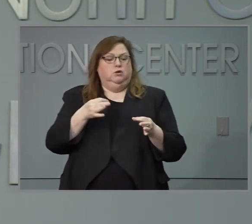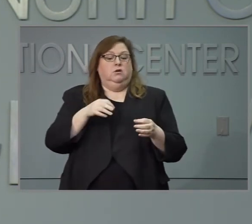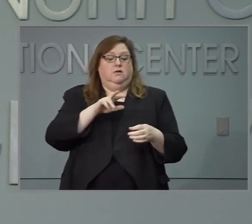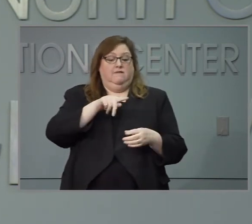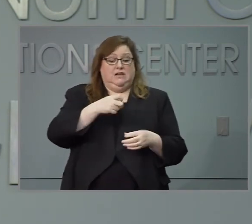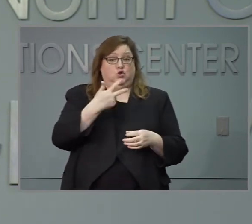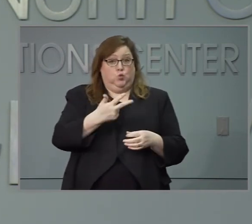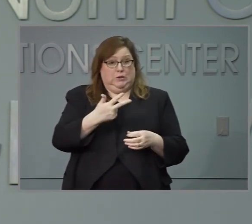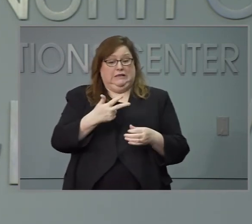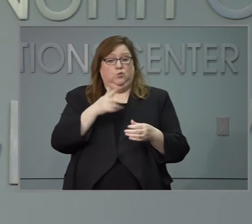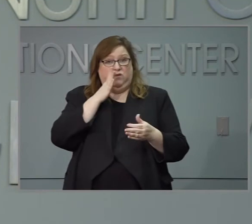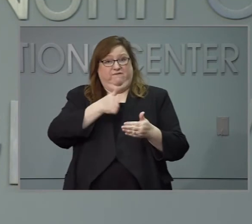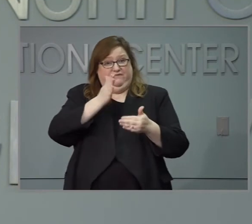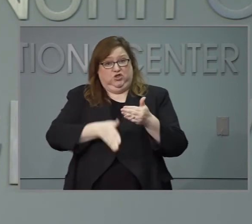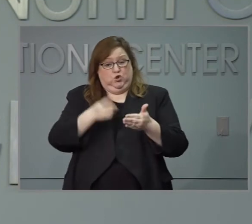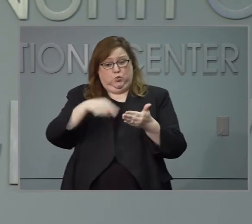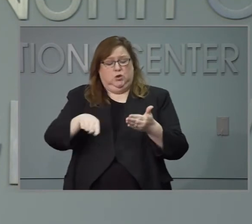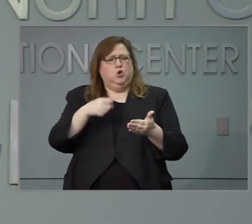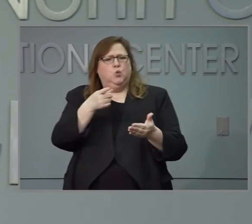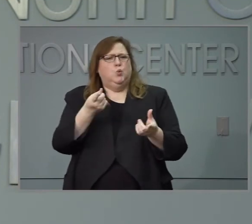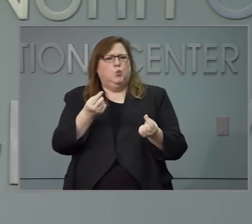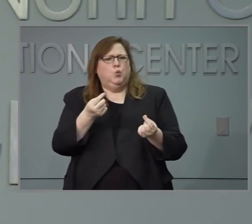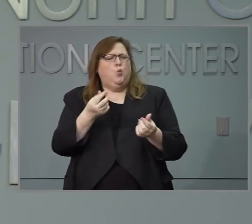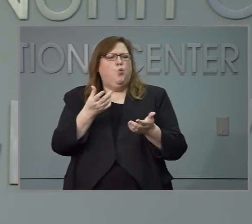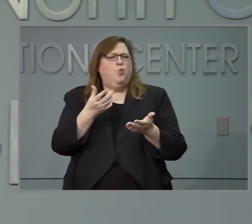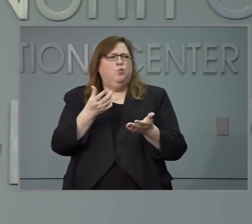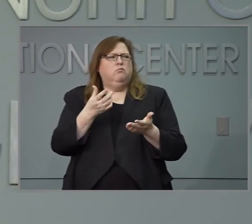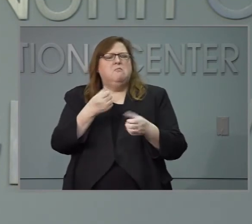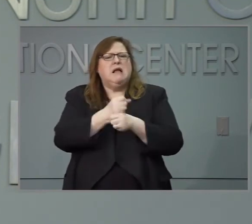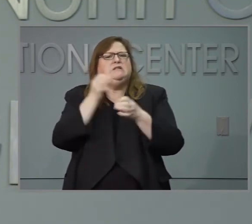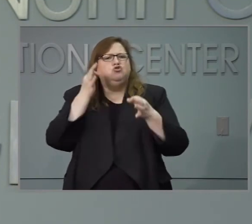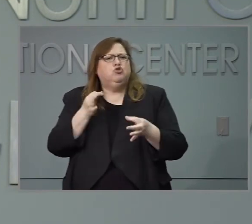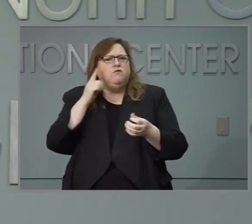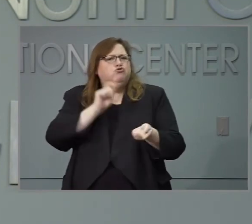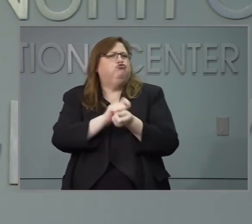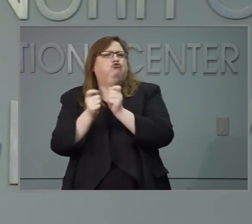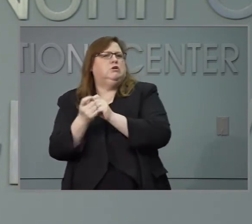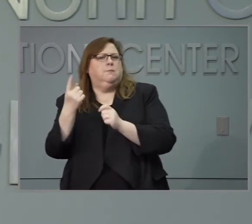SALARIOS PARA CIERTOS SECTORES, LOS MAESTROS, LOS FUNCIONARIOS,